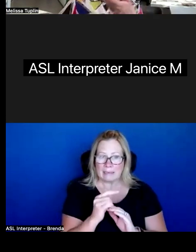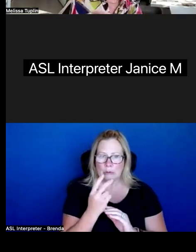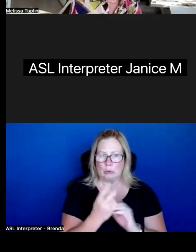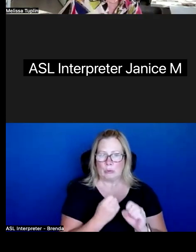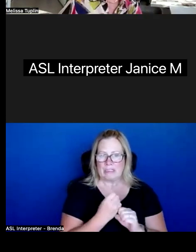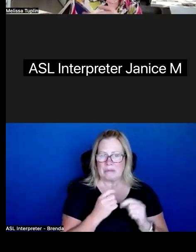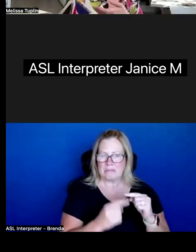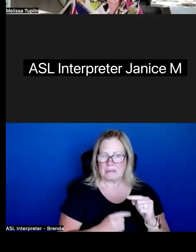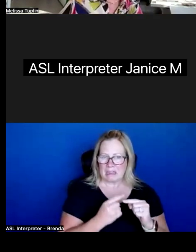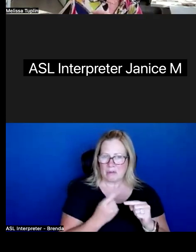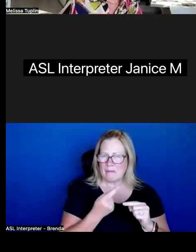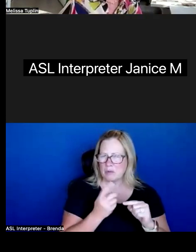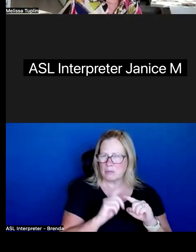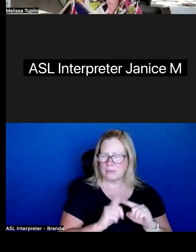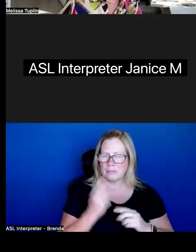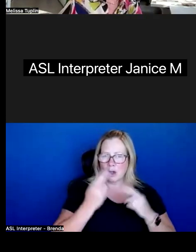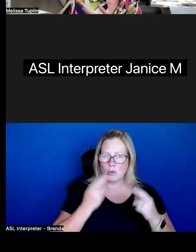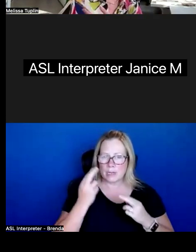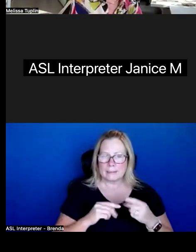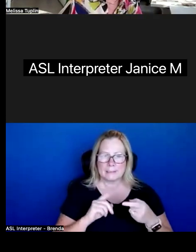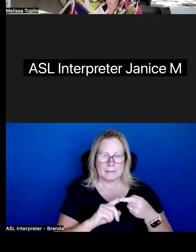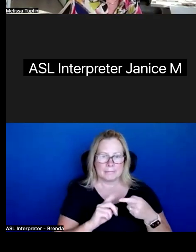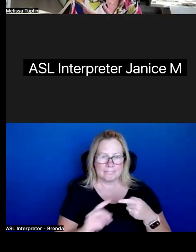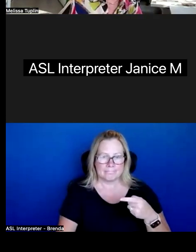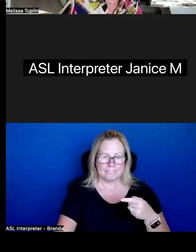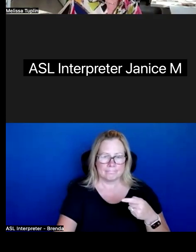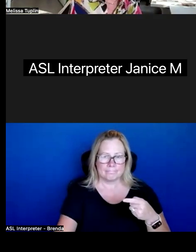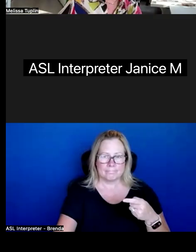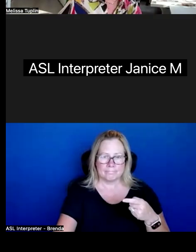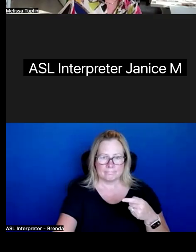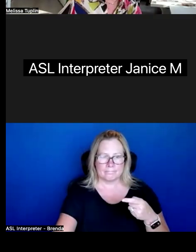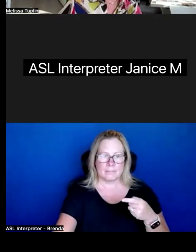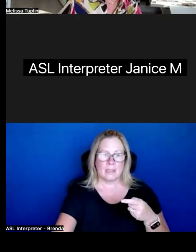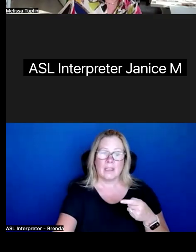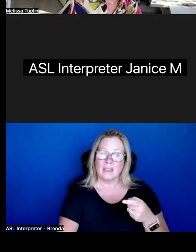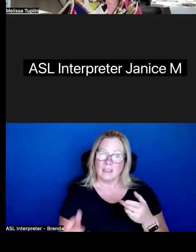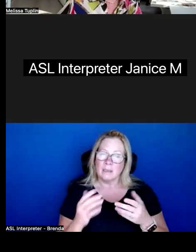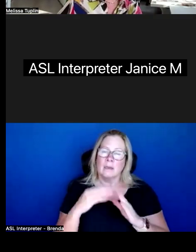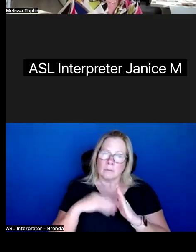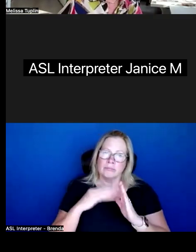grant application and reporting requirements can be burdensome for any nonprofit organization,